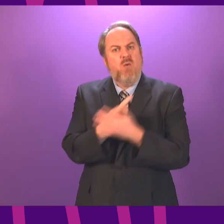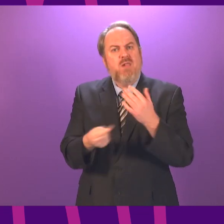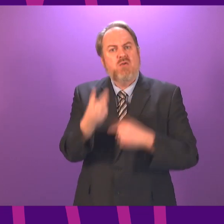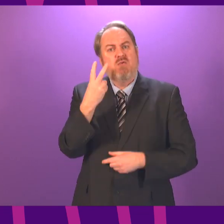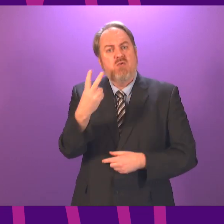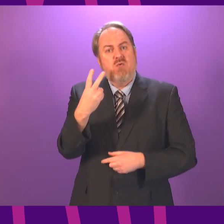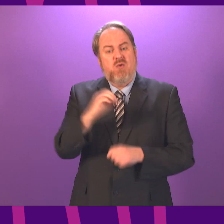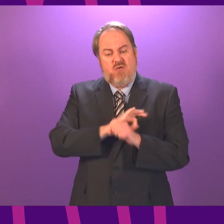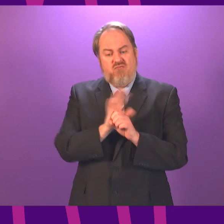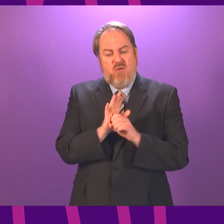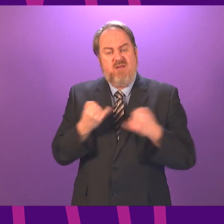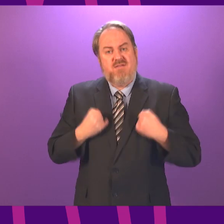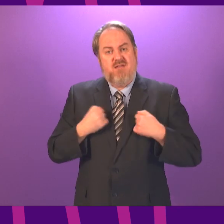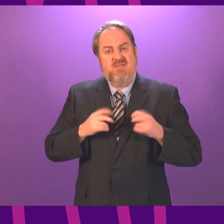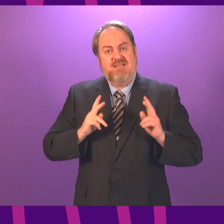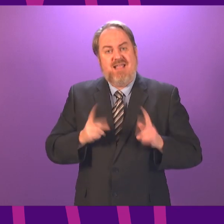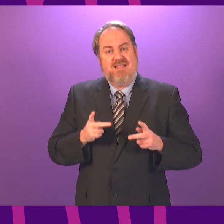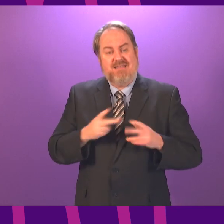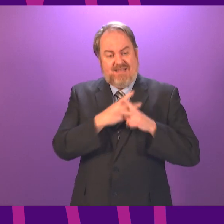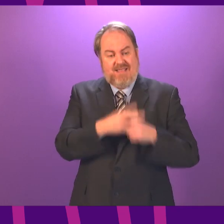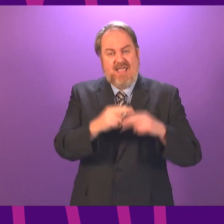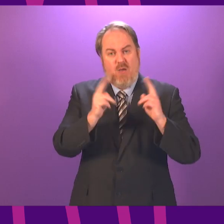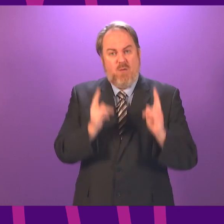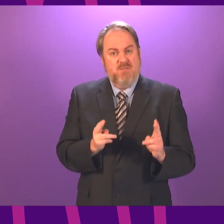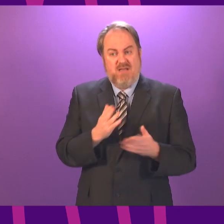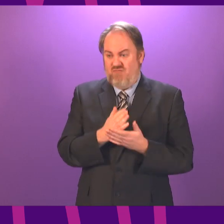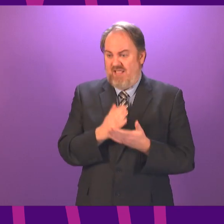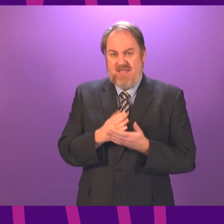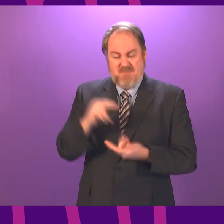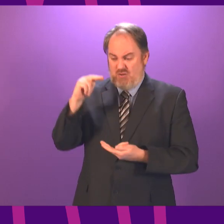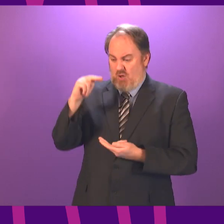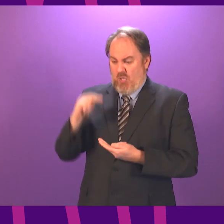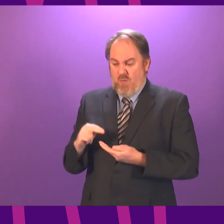care homes last week accounted for a smaller proportion of overall Covid deaths than at